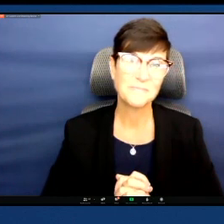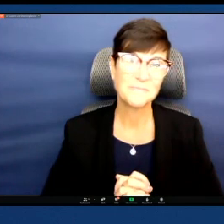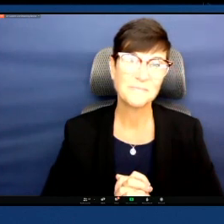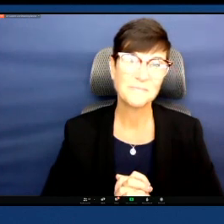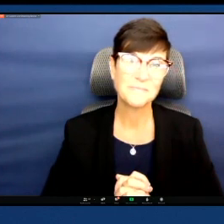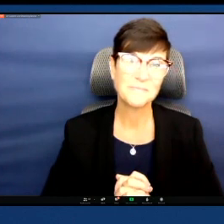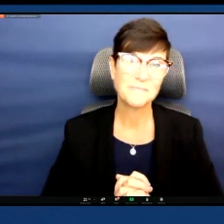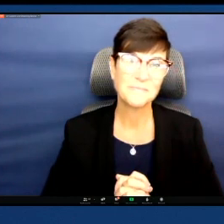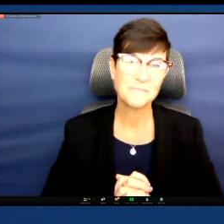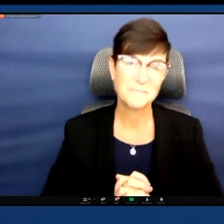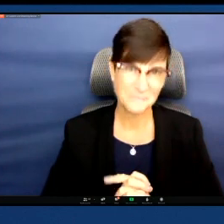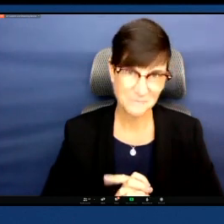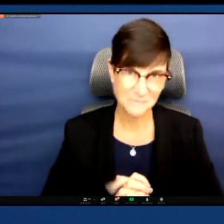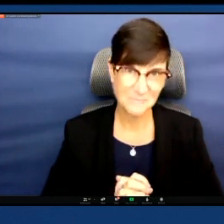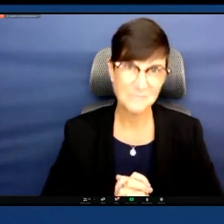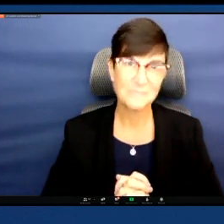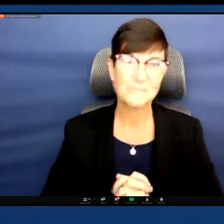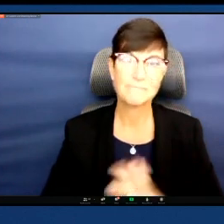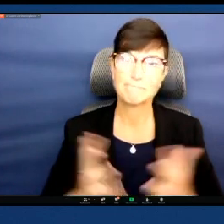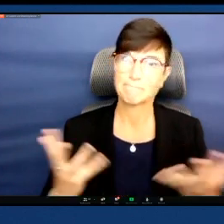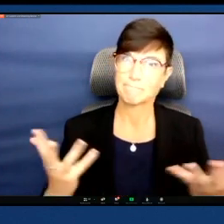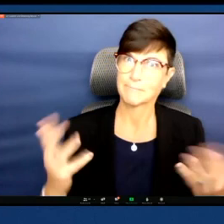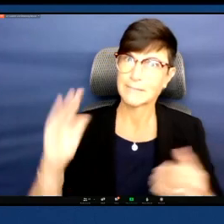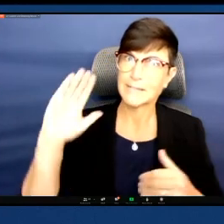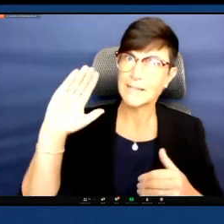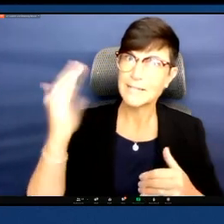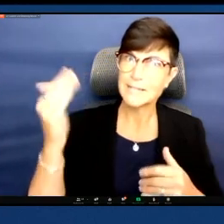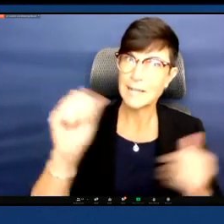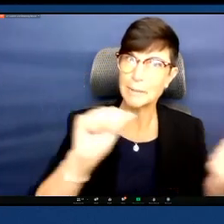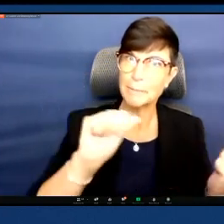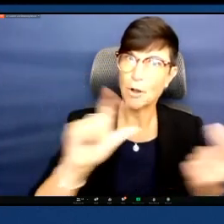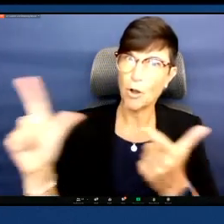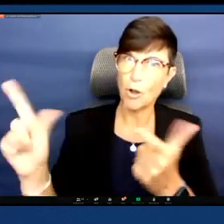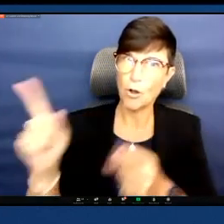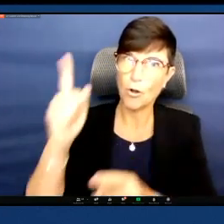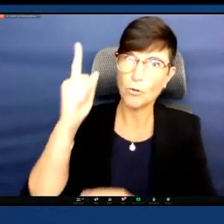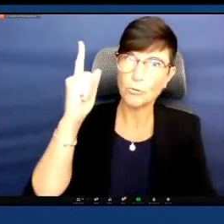Everybody must have got it right. So there's no need to pull up the polling results, there they are.